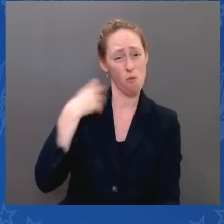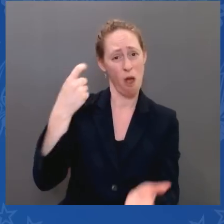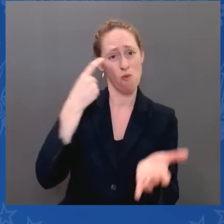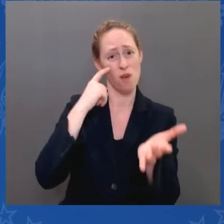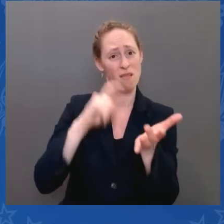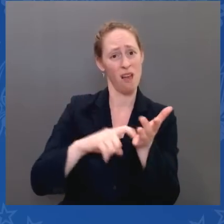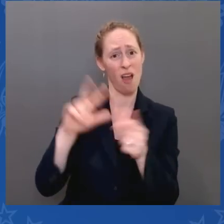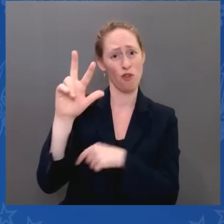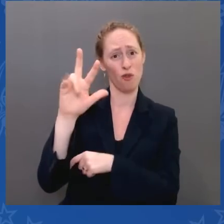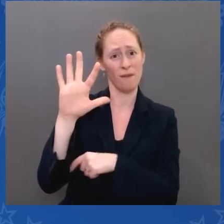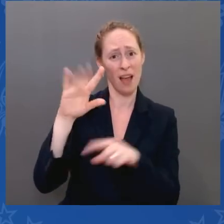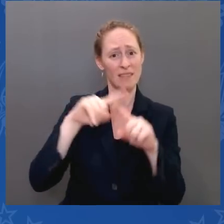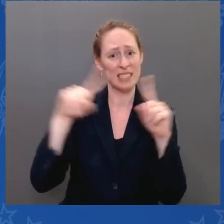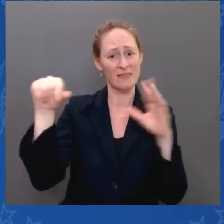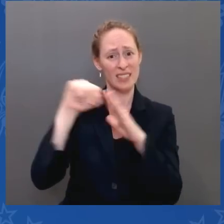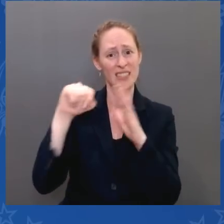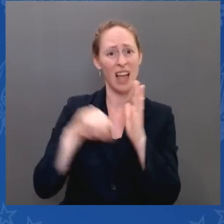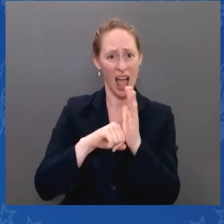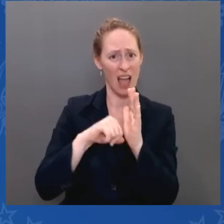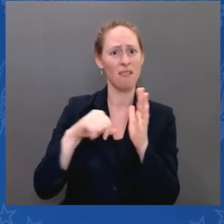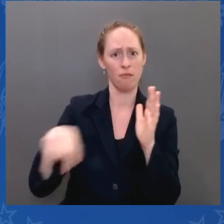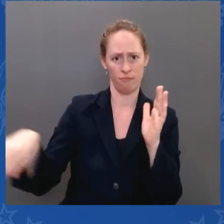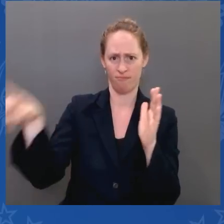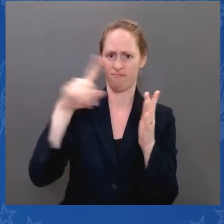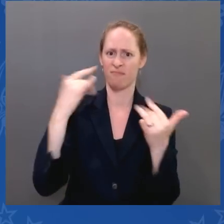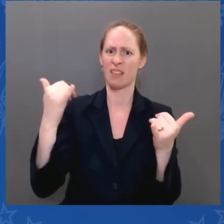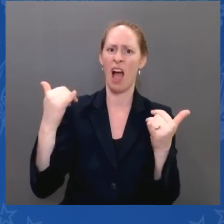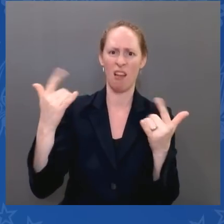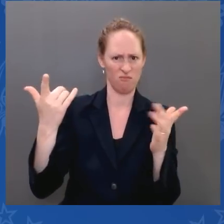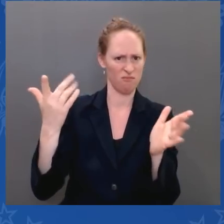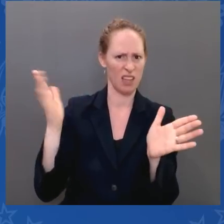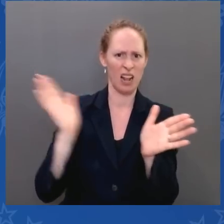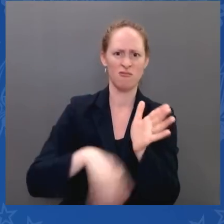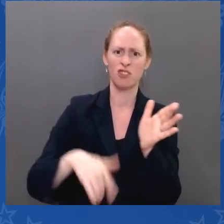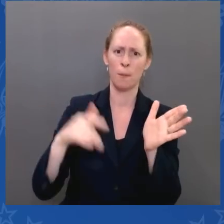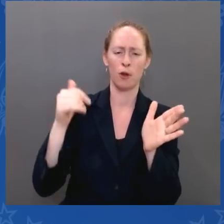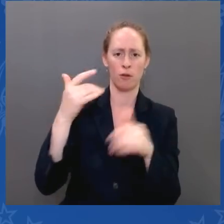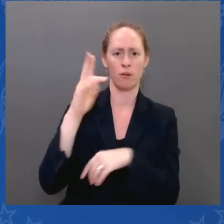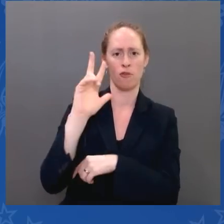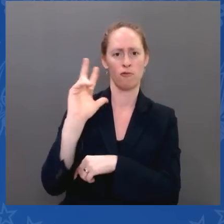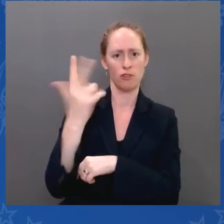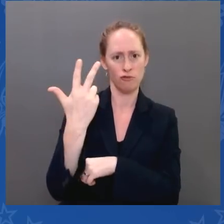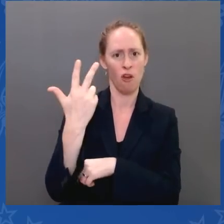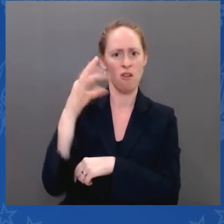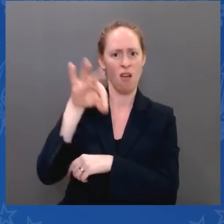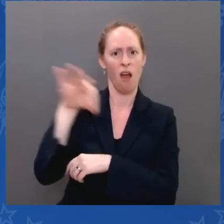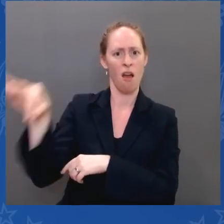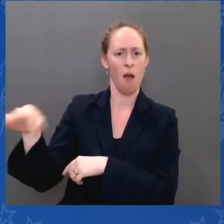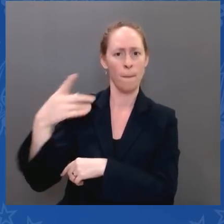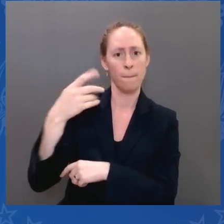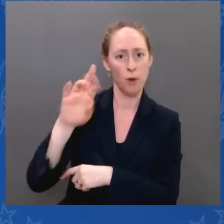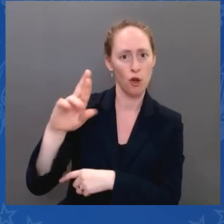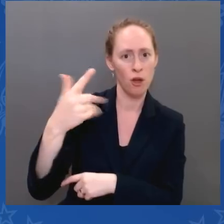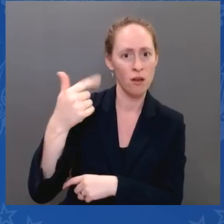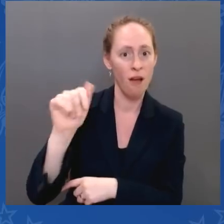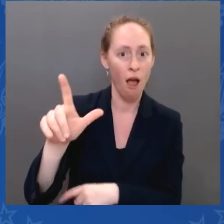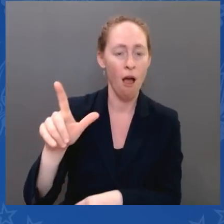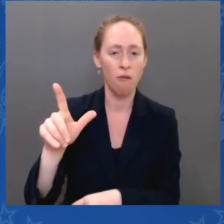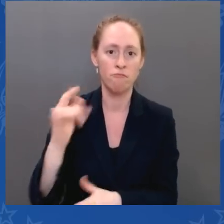This kind of decline at this time of year is quite unique. This is the 38th day in a row of declining retail gas prices.